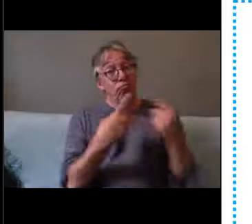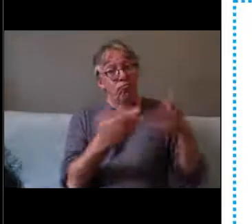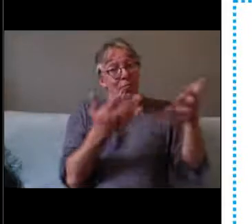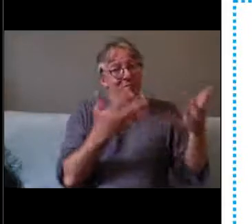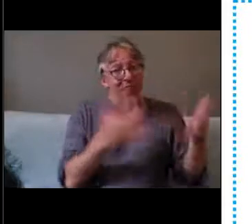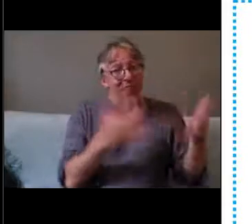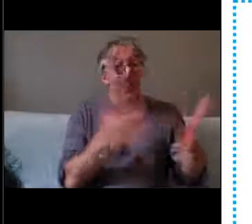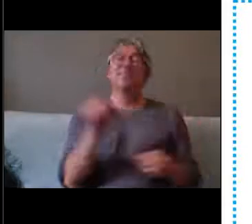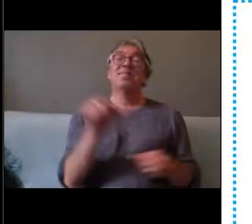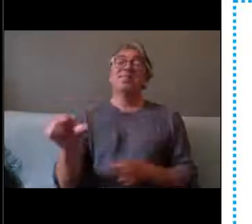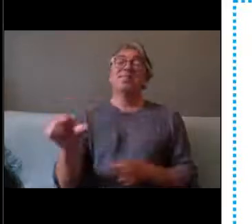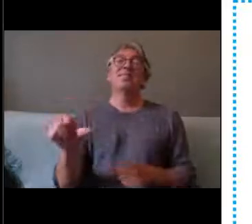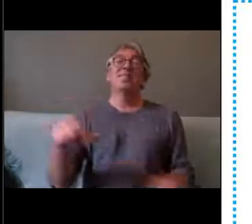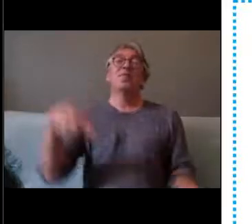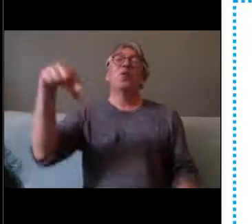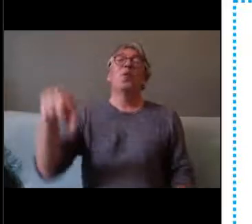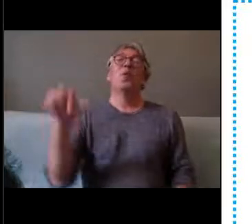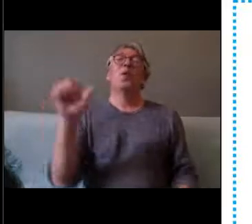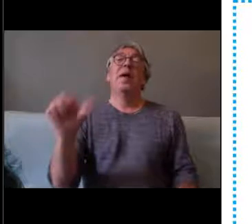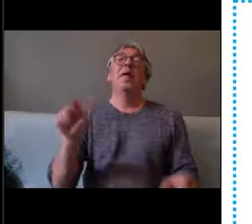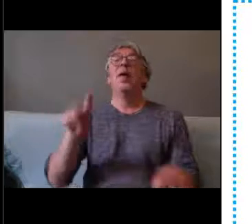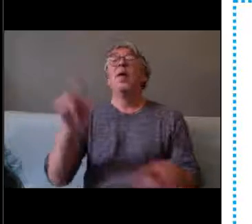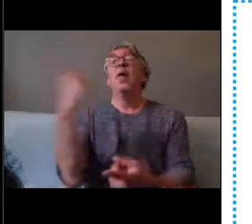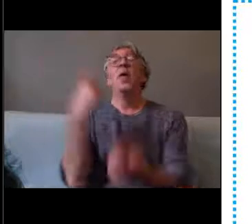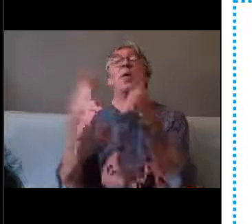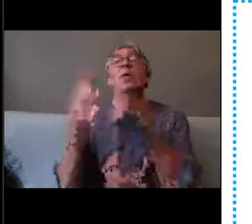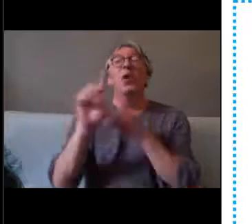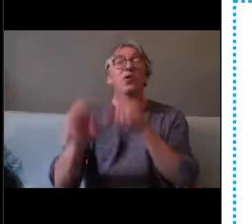My first question is, what time is it in New York?